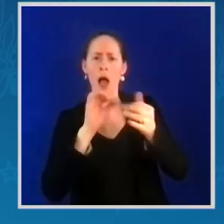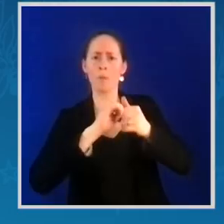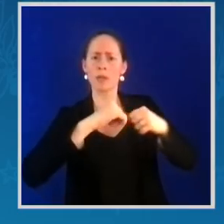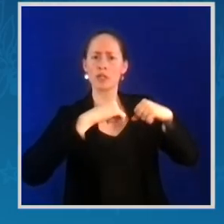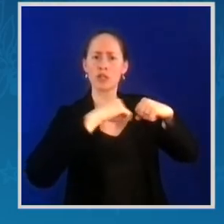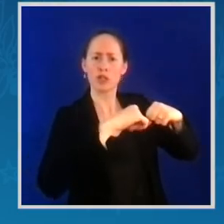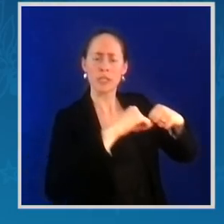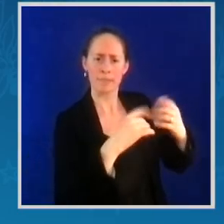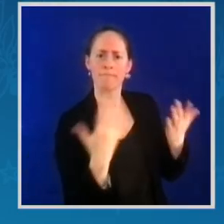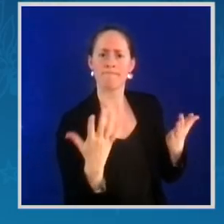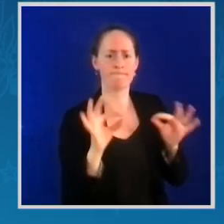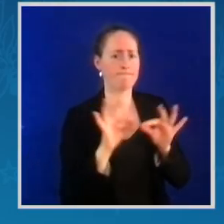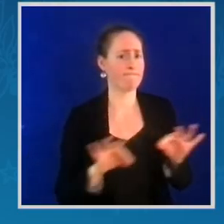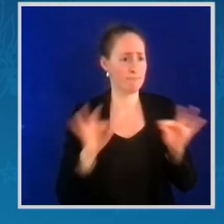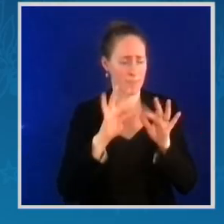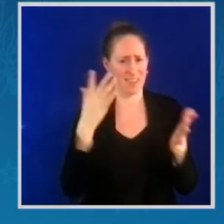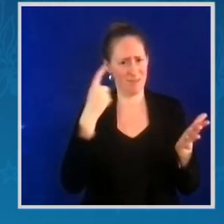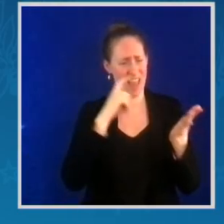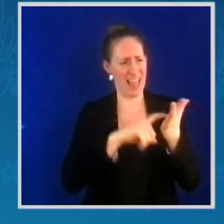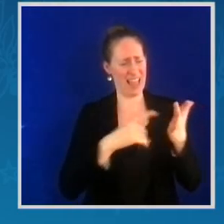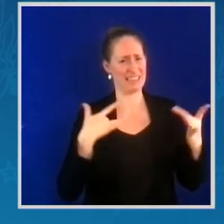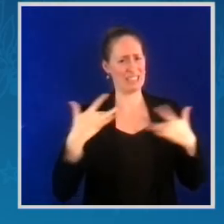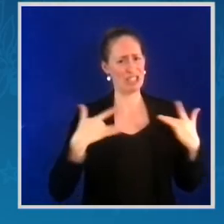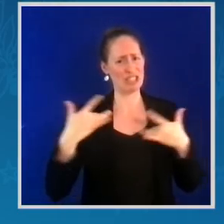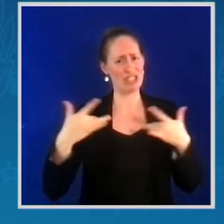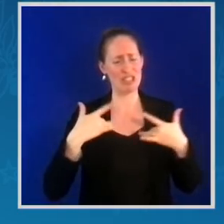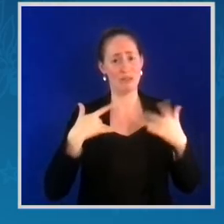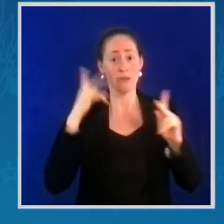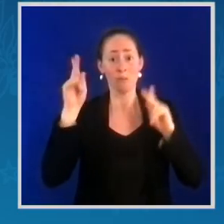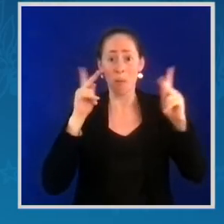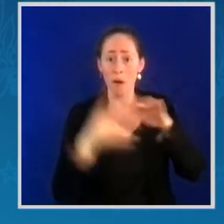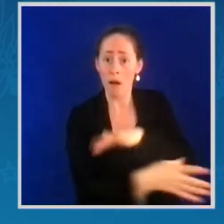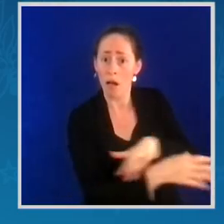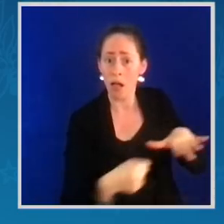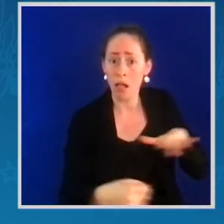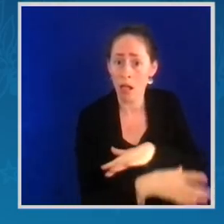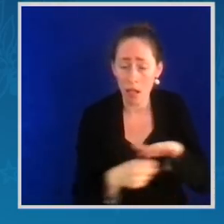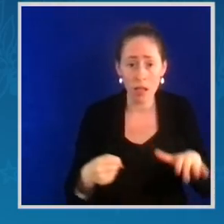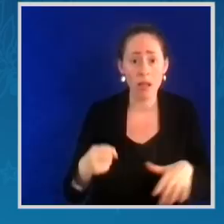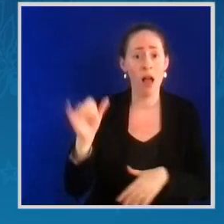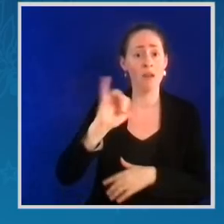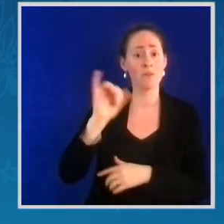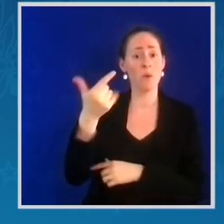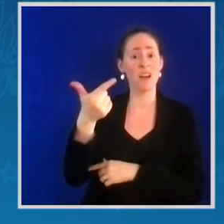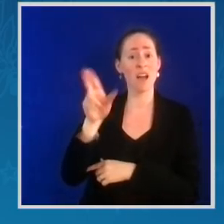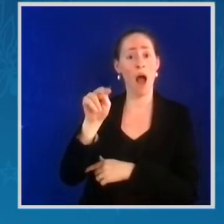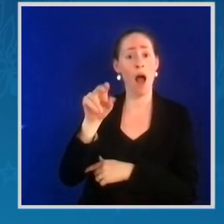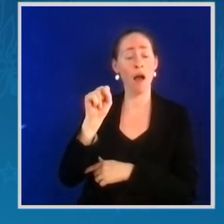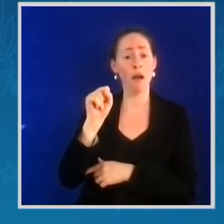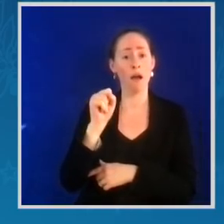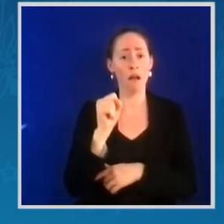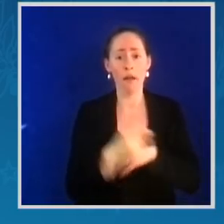but also the trafficking of guns, the trafficking of drugs. We had a specific conversation about fentanyl